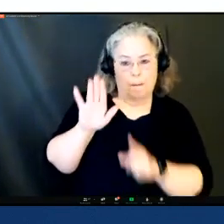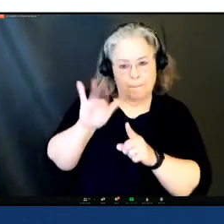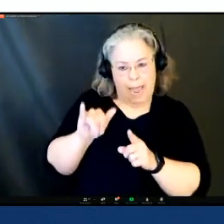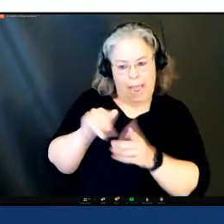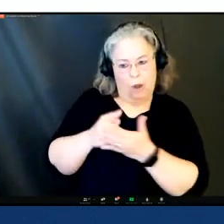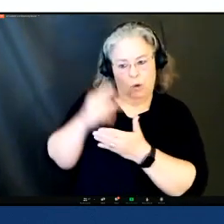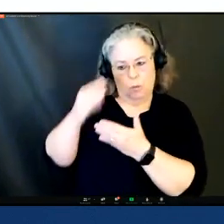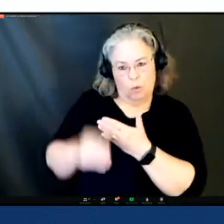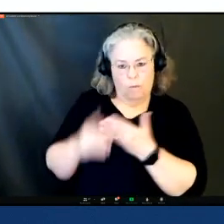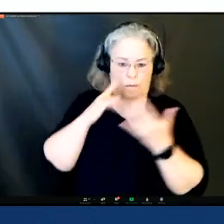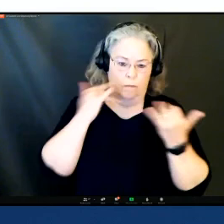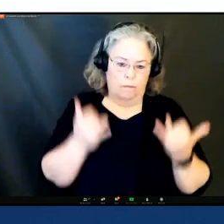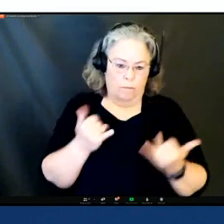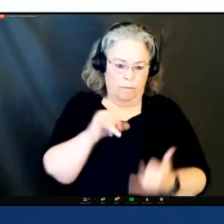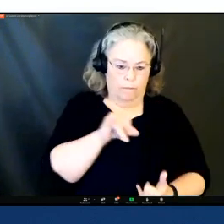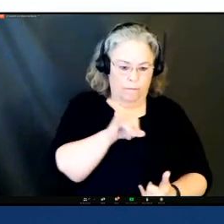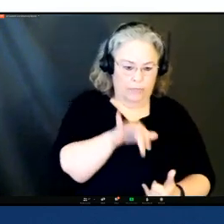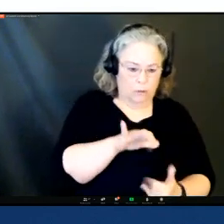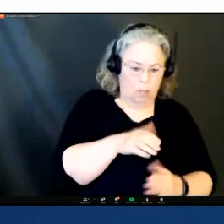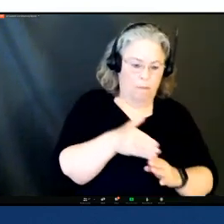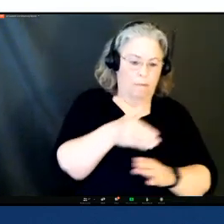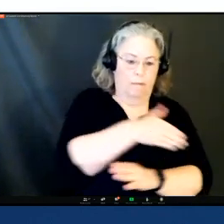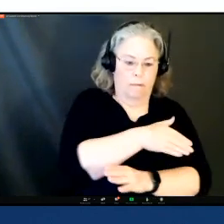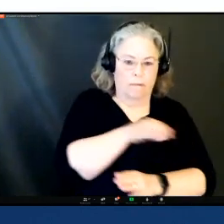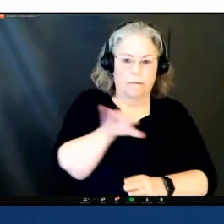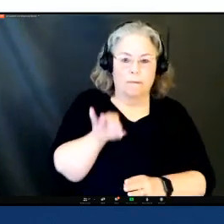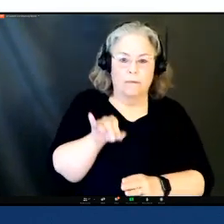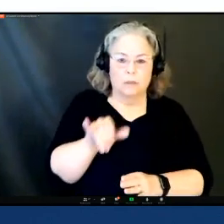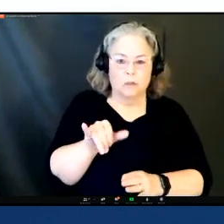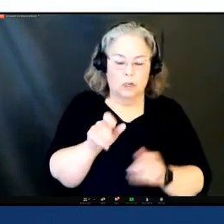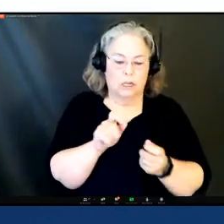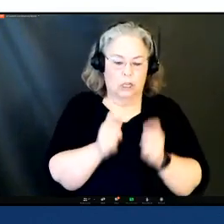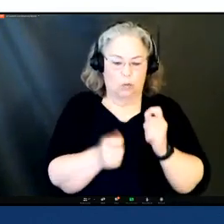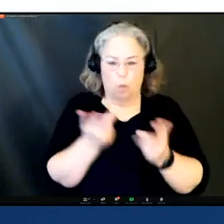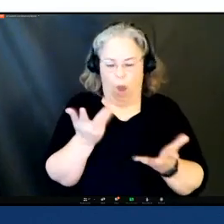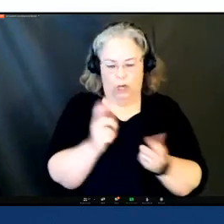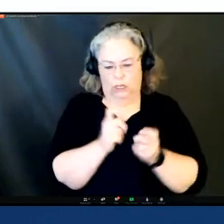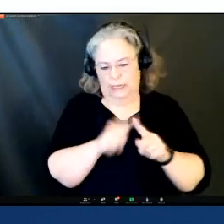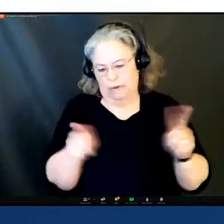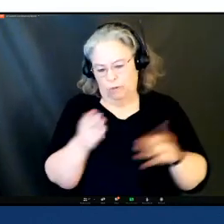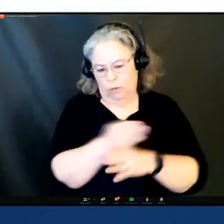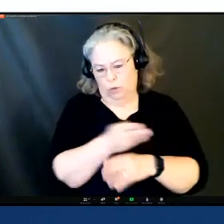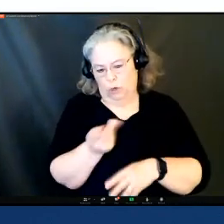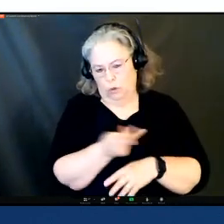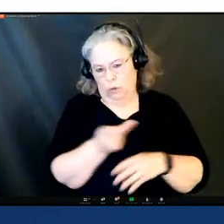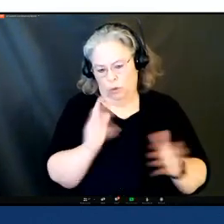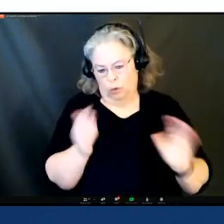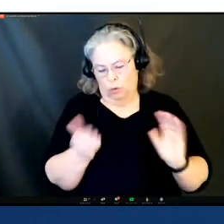year, the prior fiscal year and changes between the two. It also summarizes the revenue reimbursement